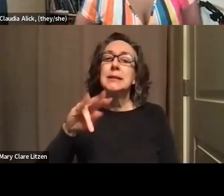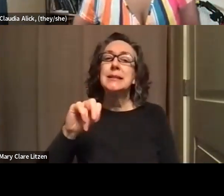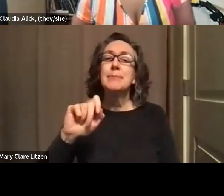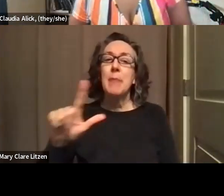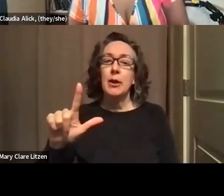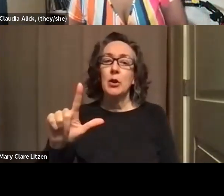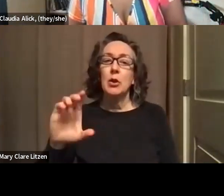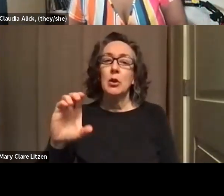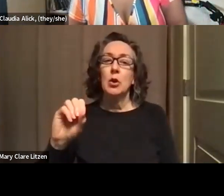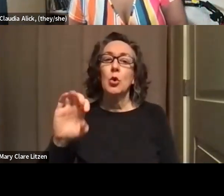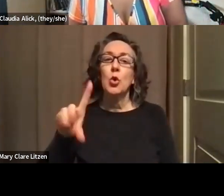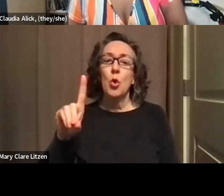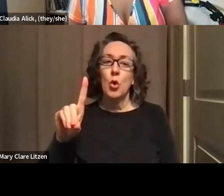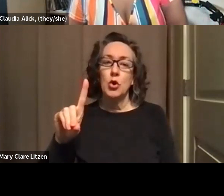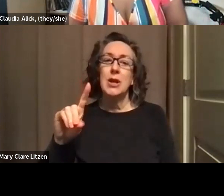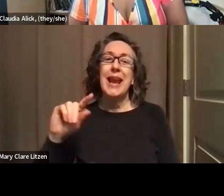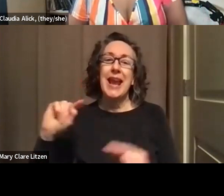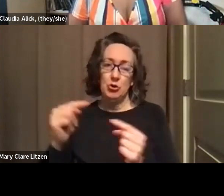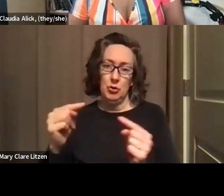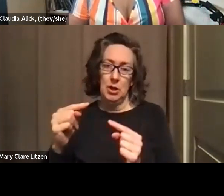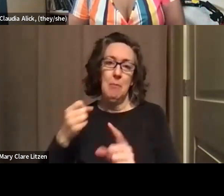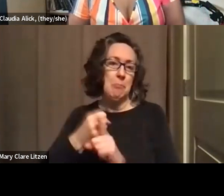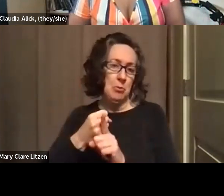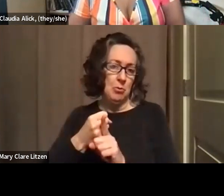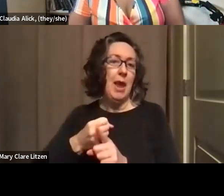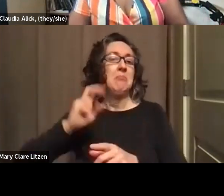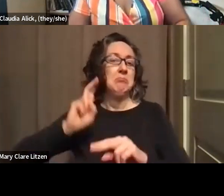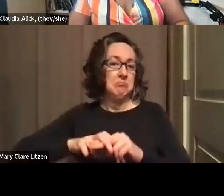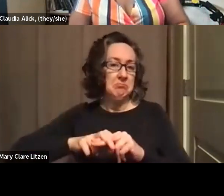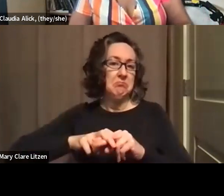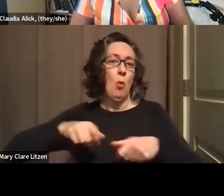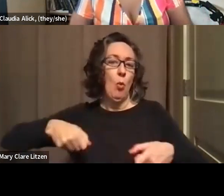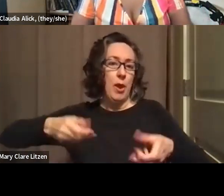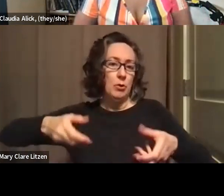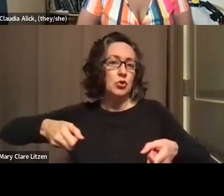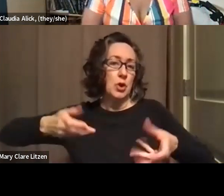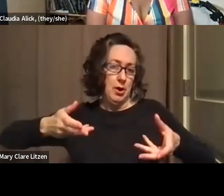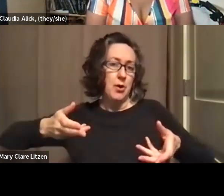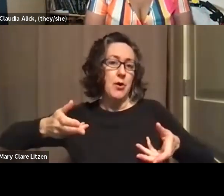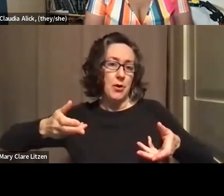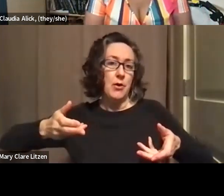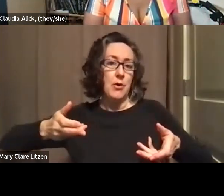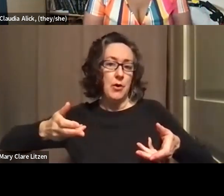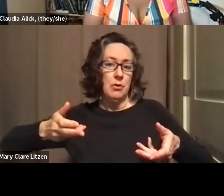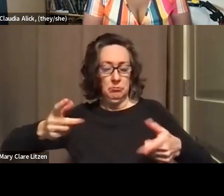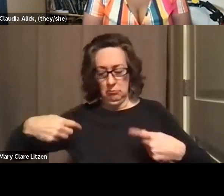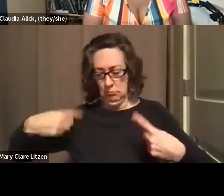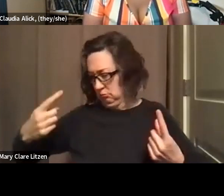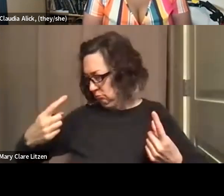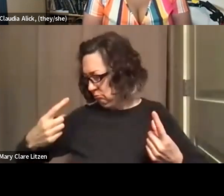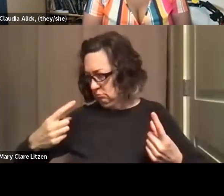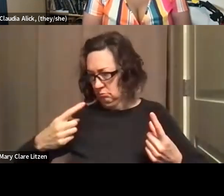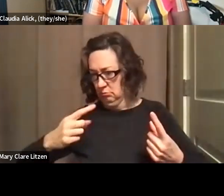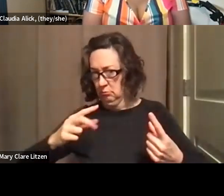Wheelchair user, been using my wheelchair since, you know, I don't know, 35 plus years.